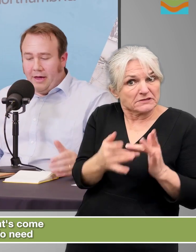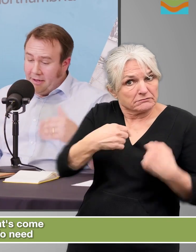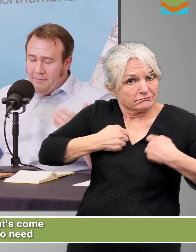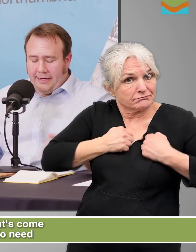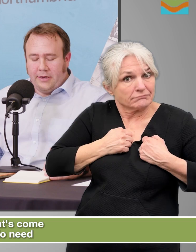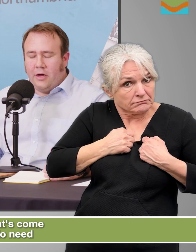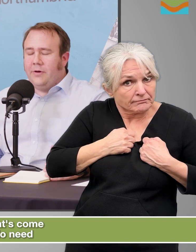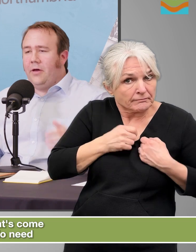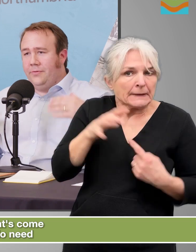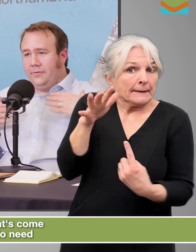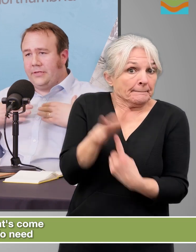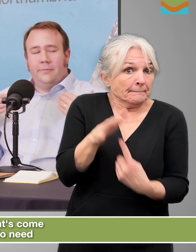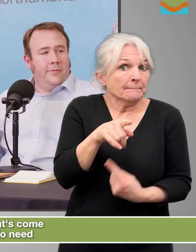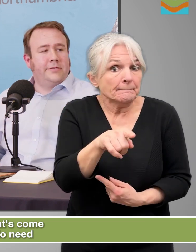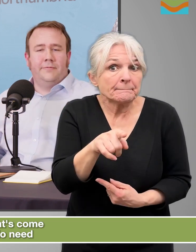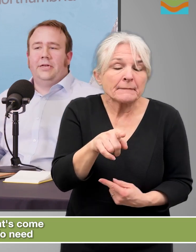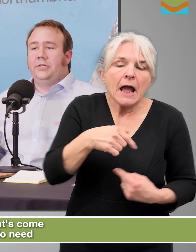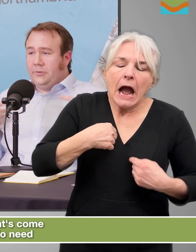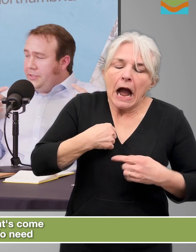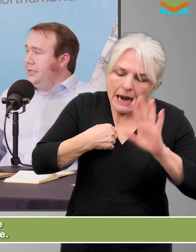and I completely concur with that's come from this conversation is we do need